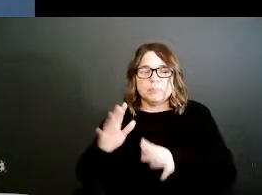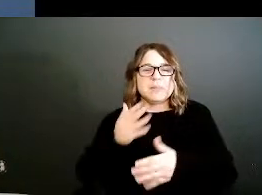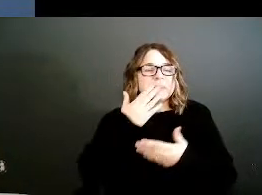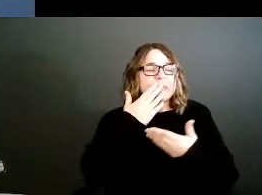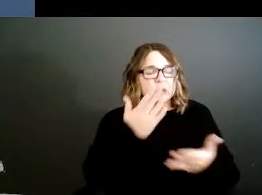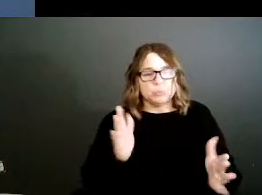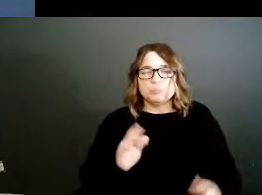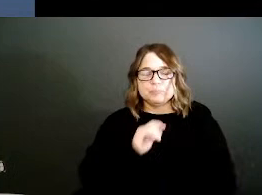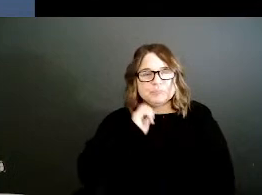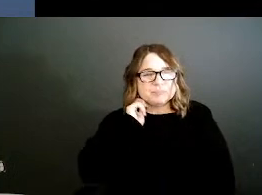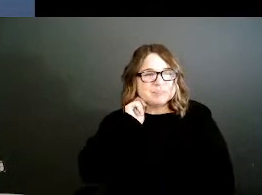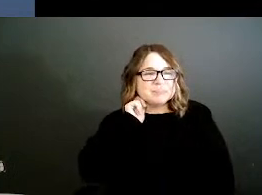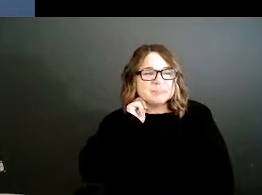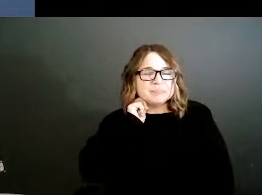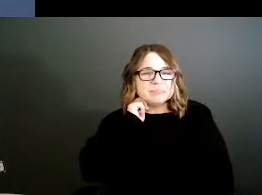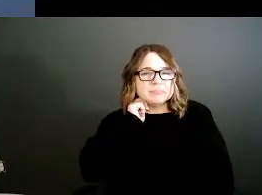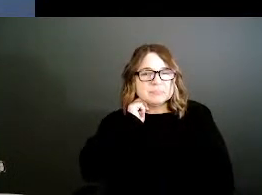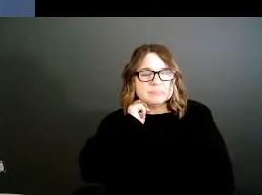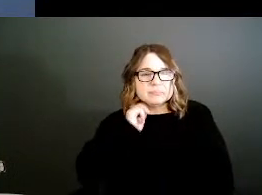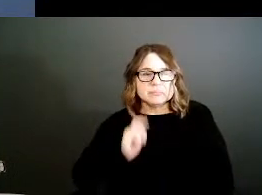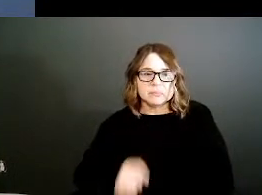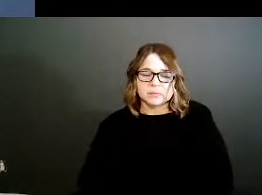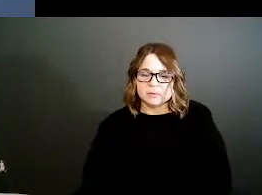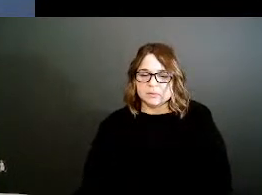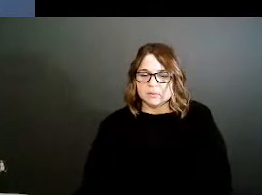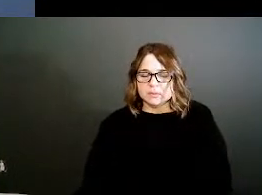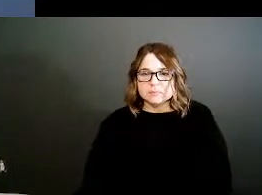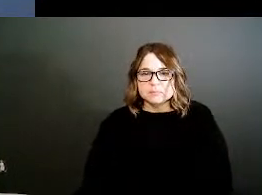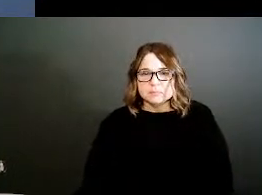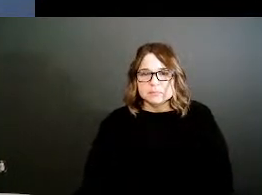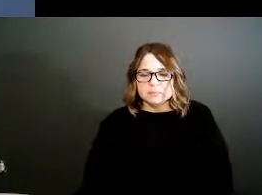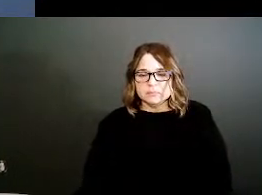THAT RETURNS US TO SPEAKER 23U, OLIVIA SPARKS. SPEAKER 33.